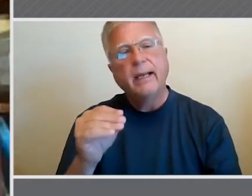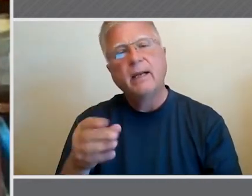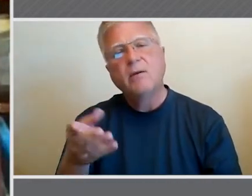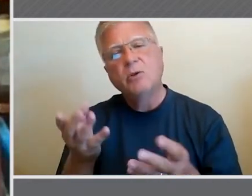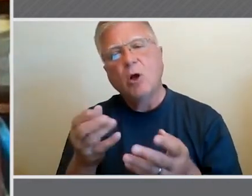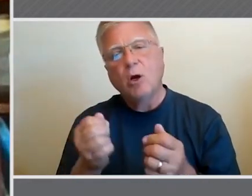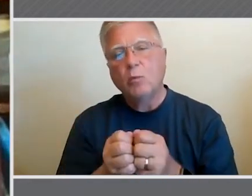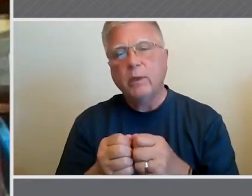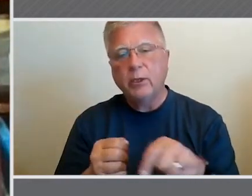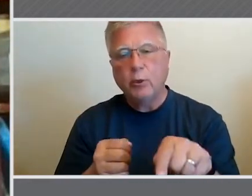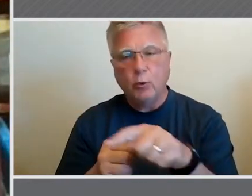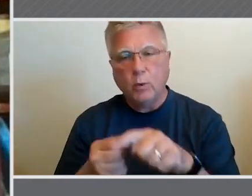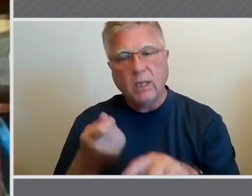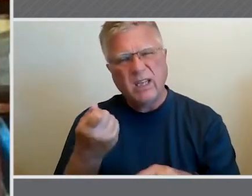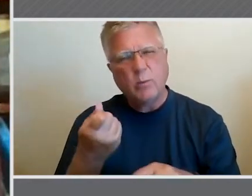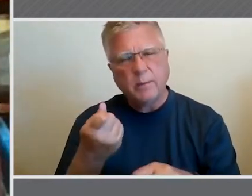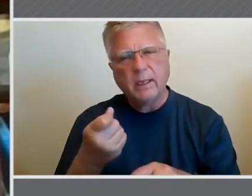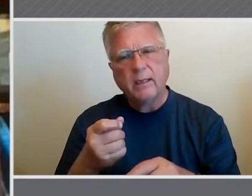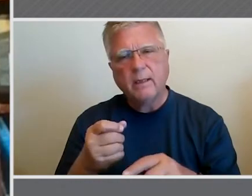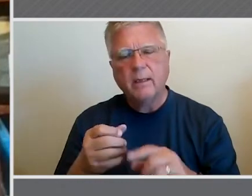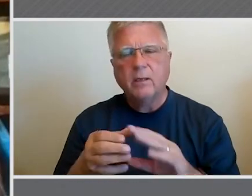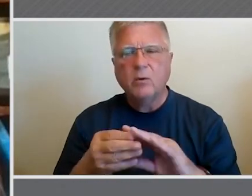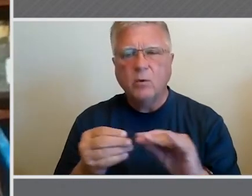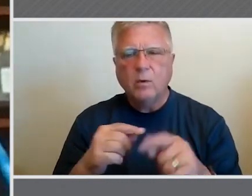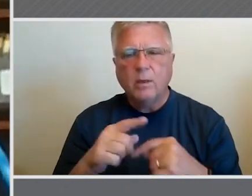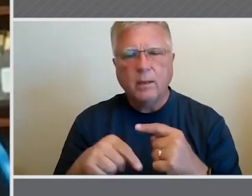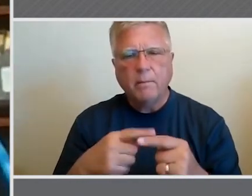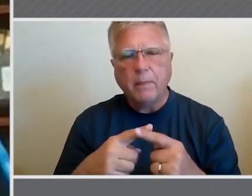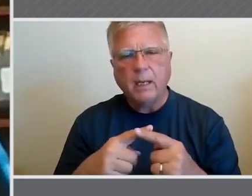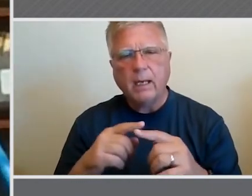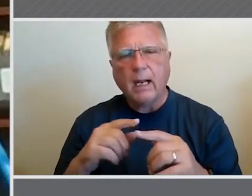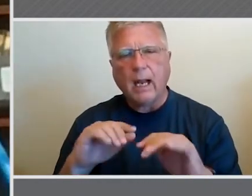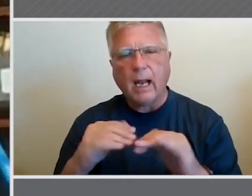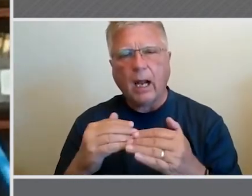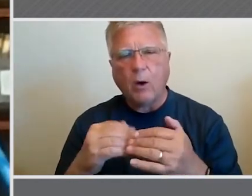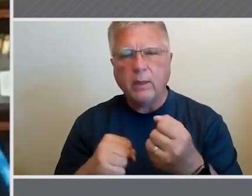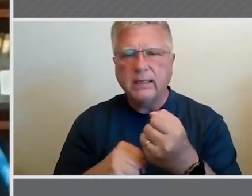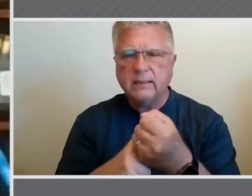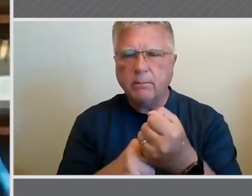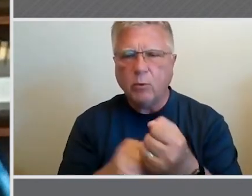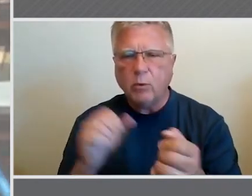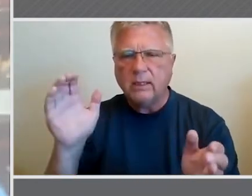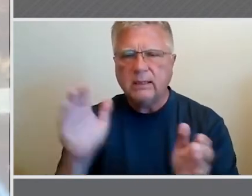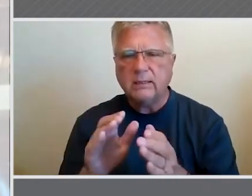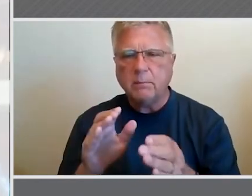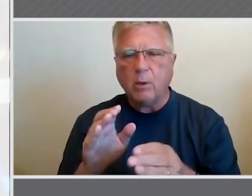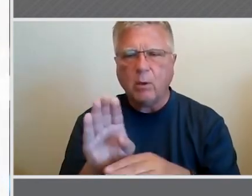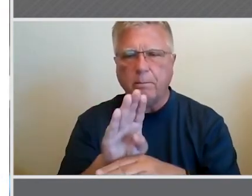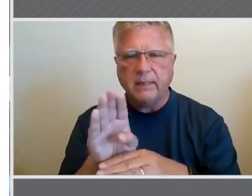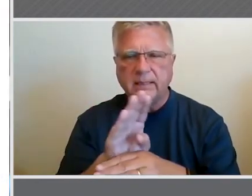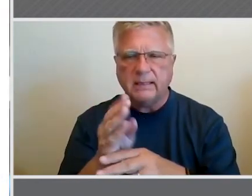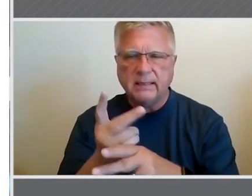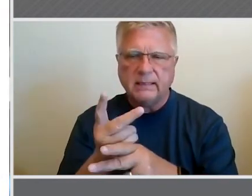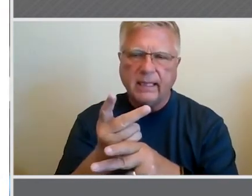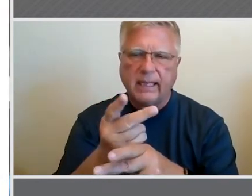about how the city support also supports small business lending.